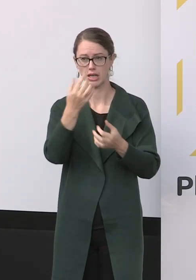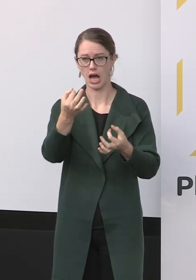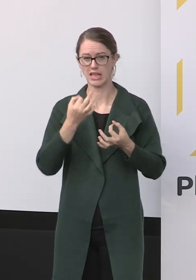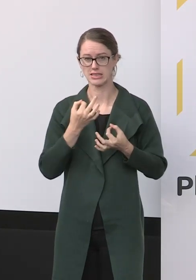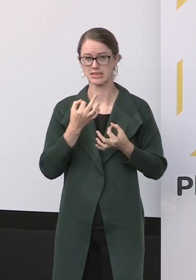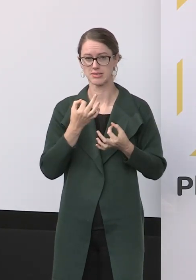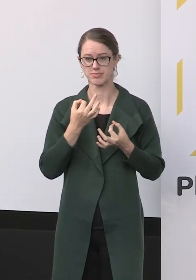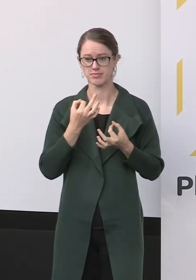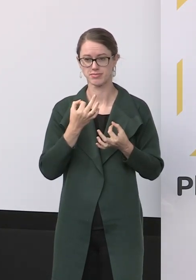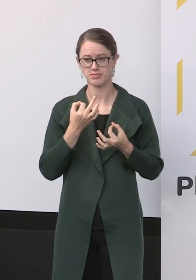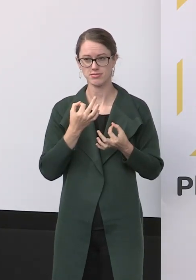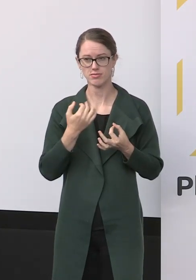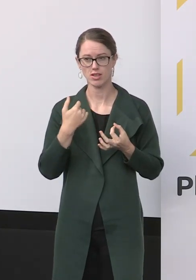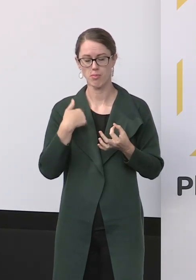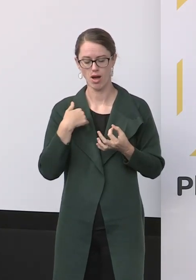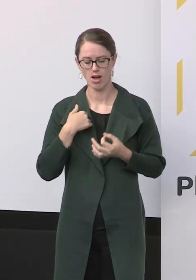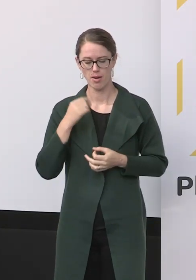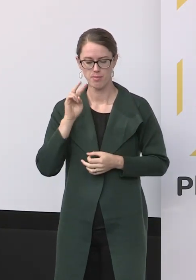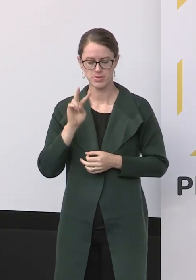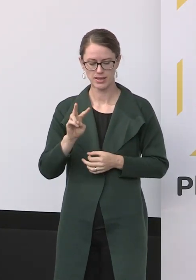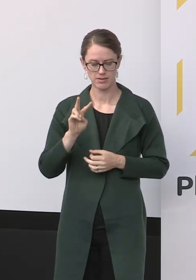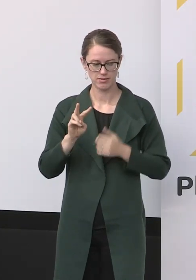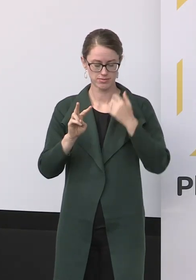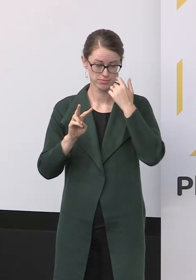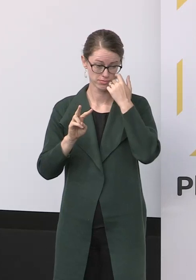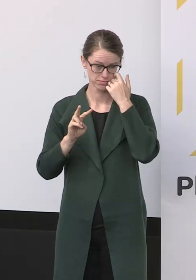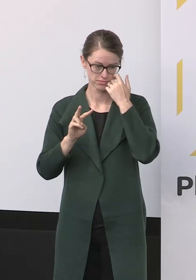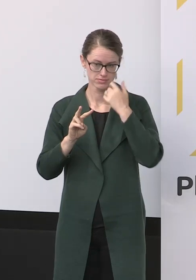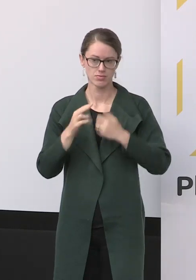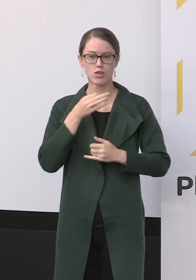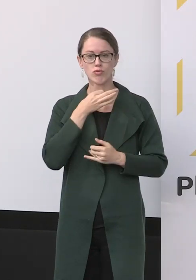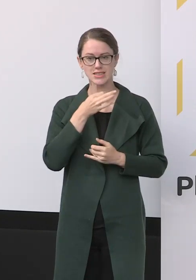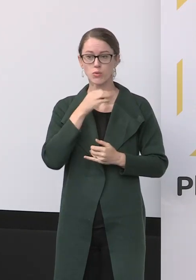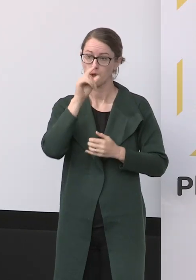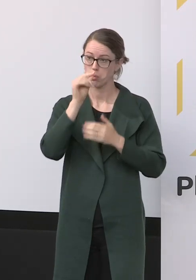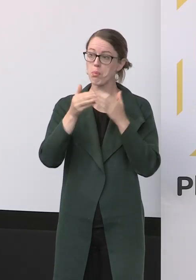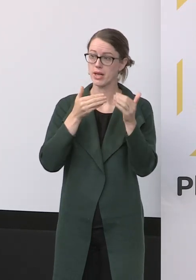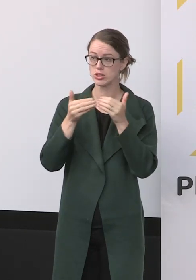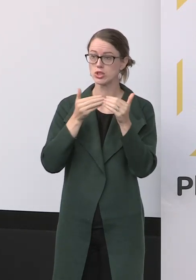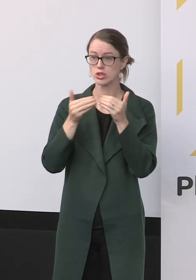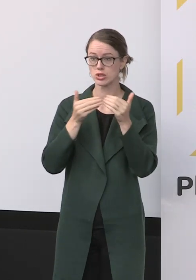bubble? We will give advice around that if